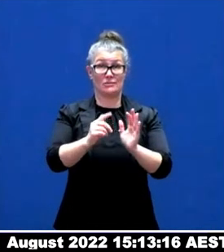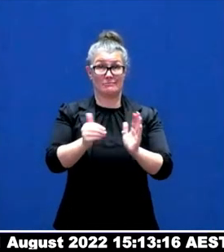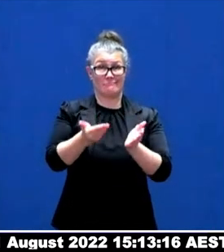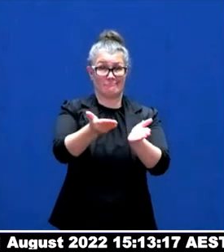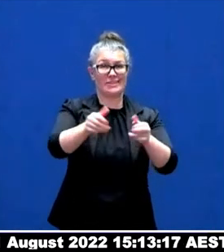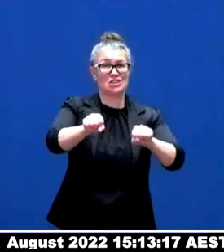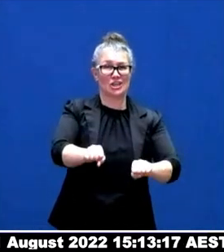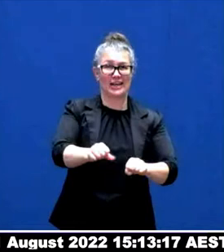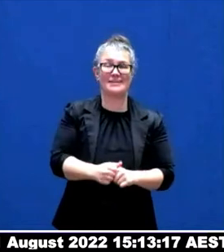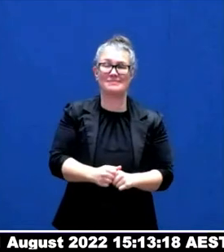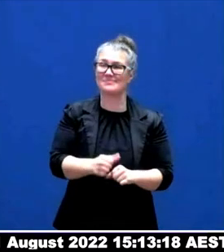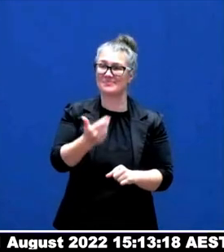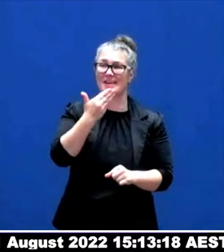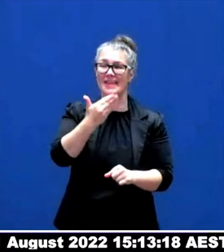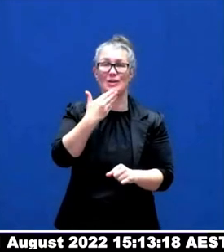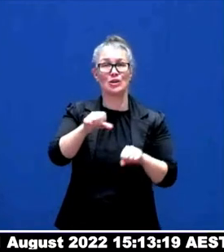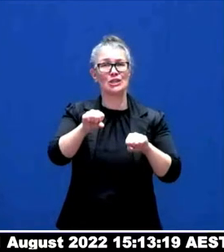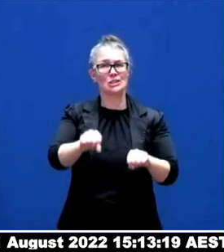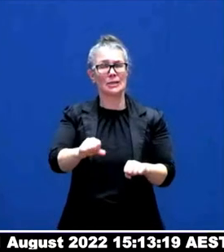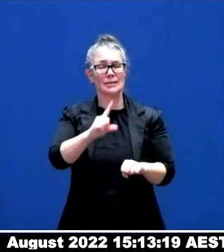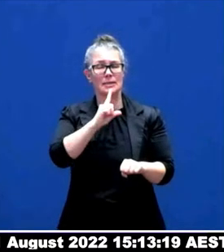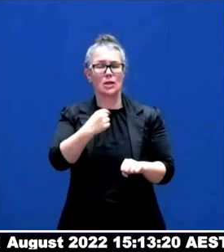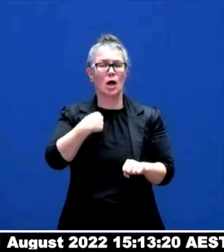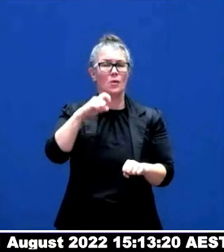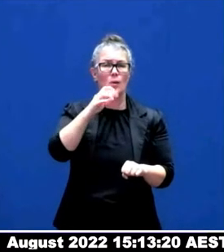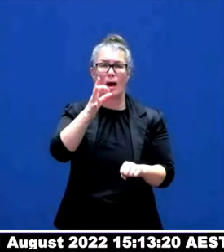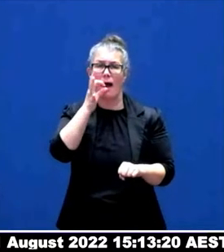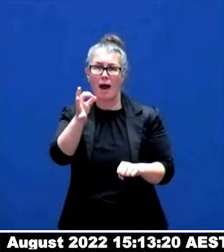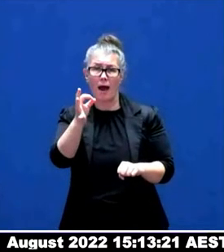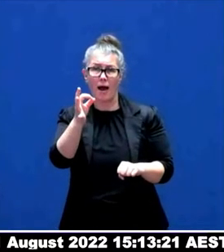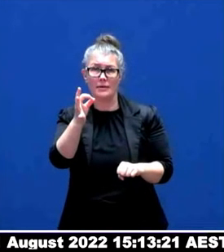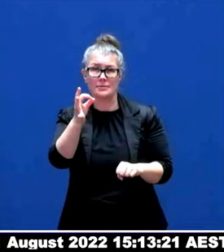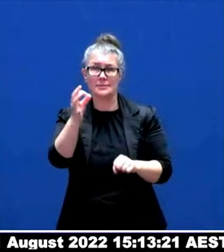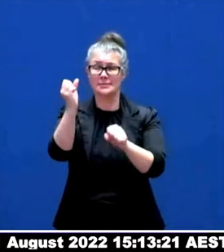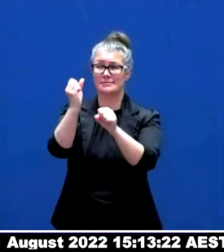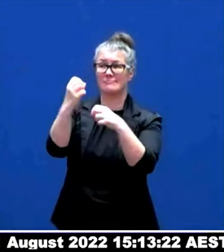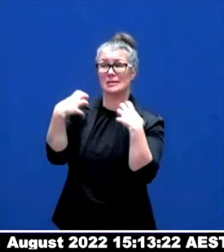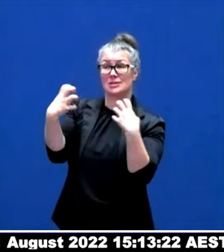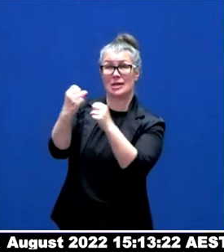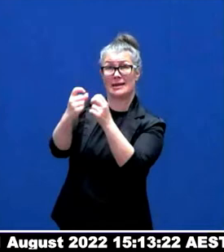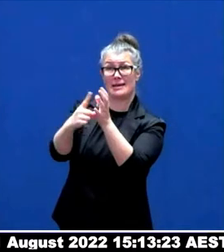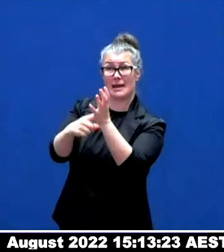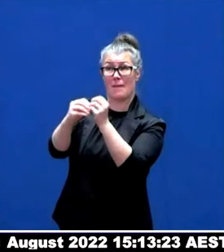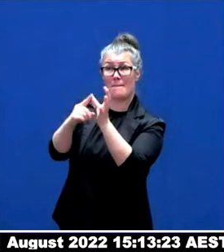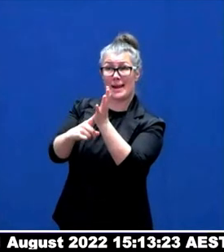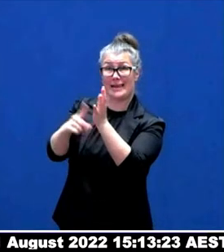Ms Short, if you don't mind, I'll ask my colleagues whether they have any questions. I'll start with Commissioner Galbally in Melbourne and ask Commissioner Galbally